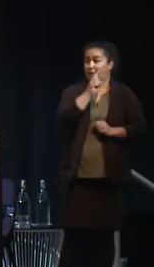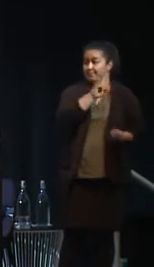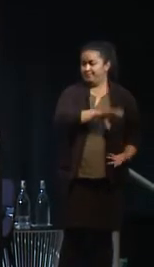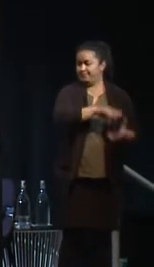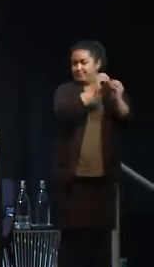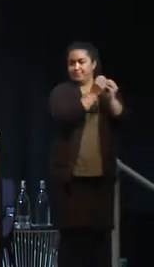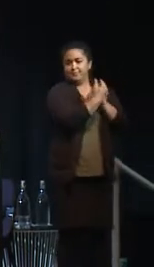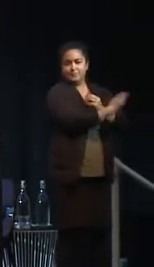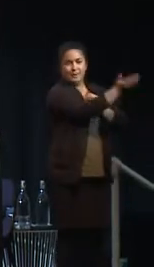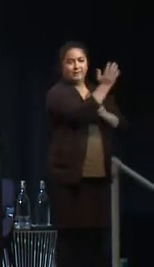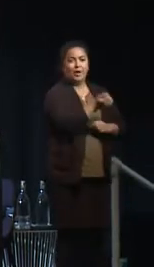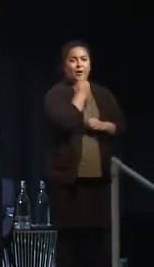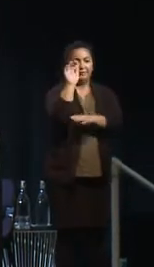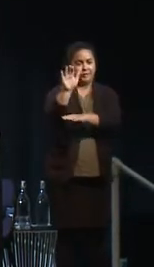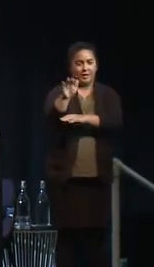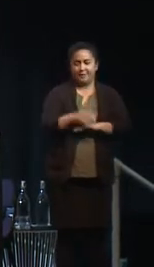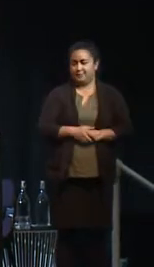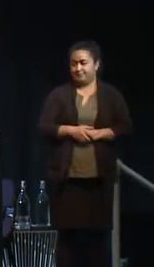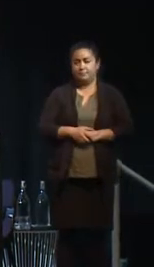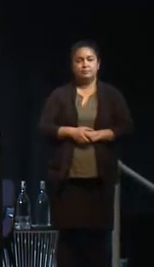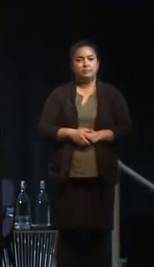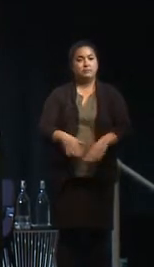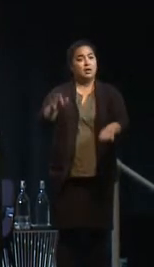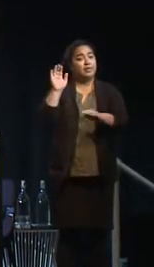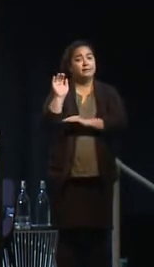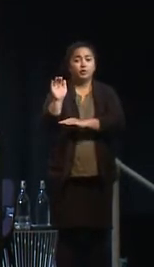for our future. “The future for Taranaki its gonna be really